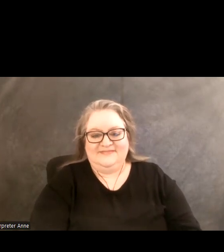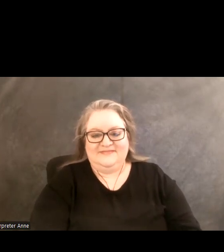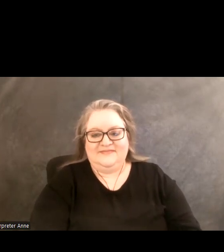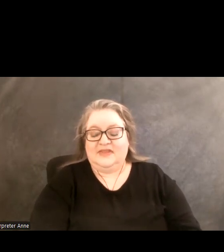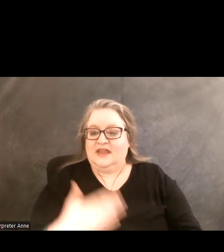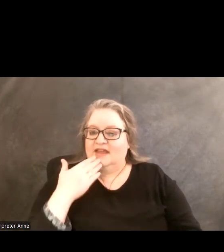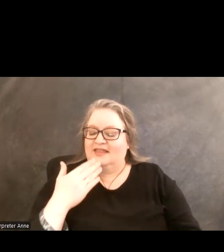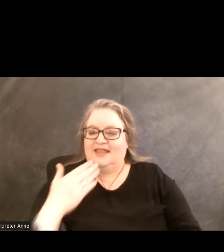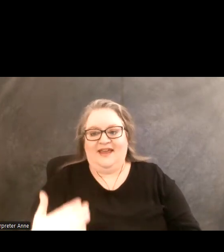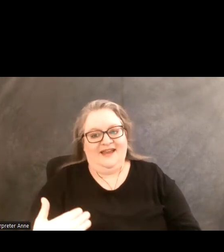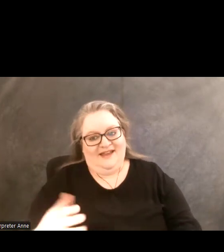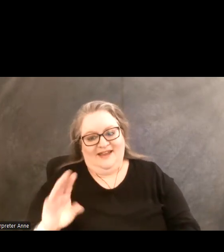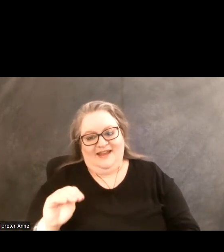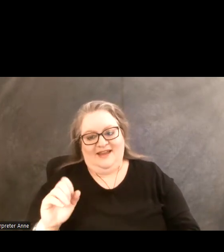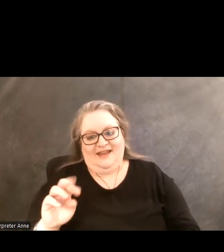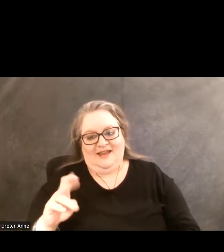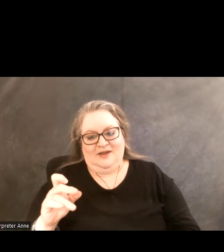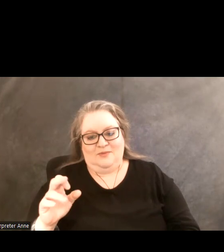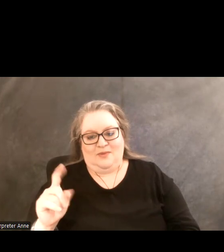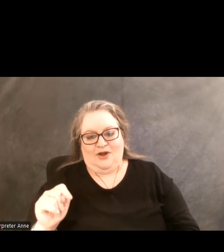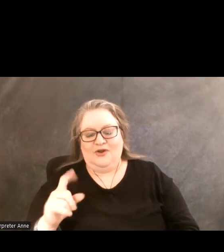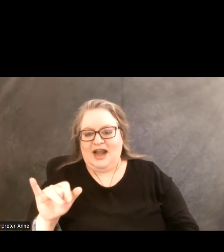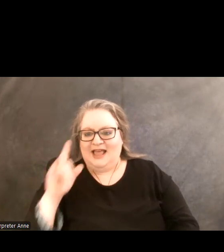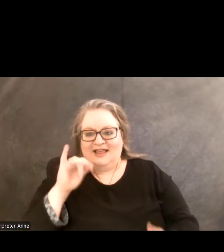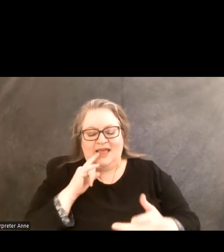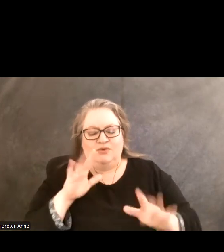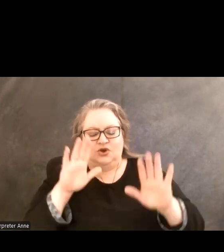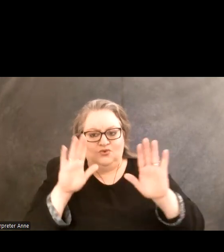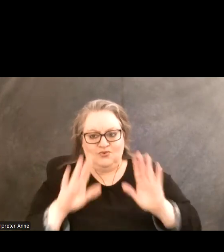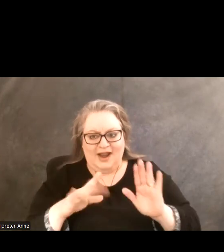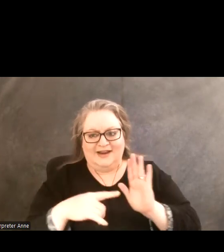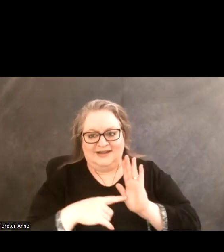Margaret. I think that, that was actually a great example. I